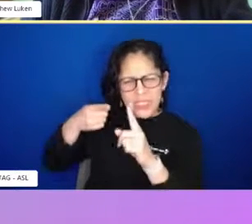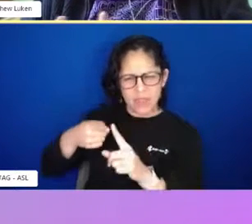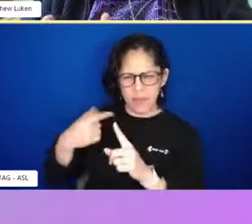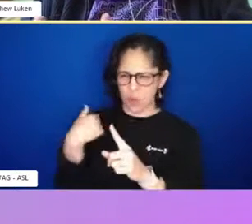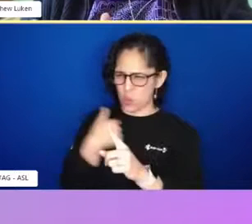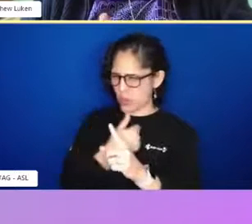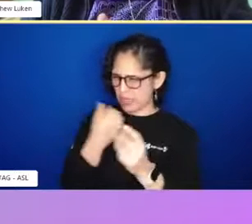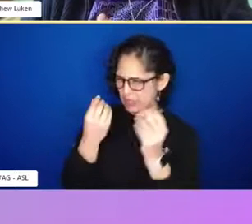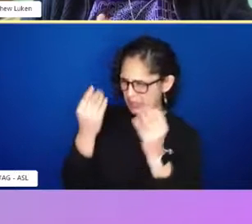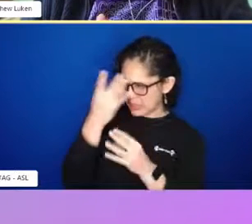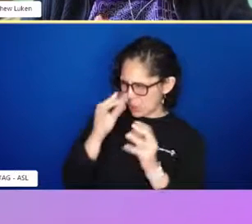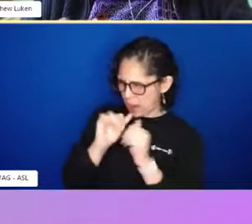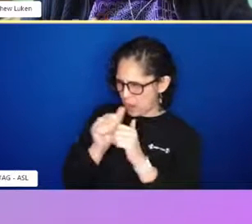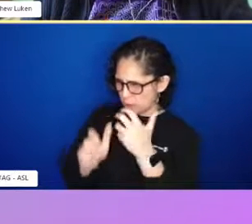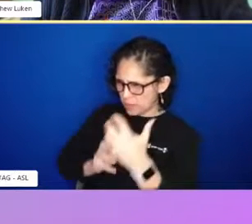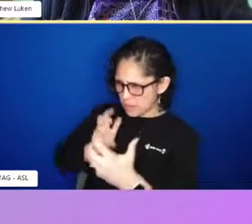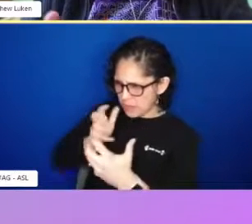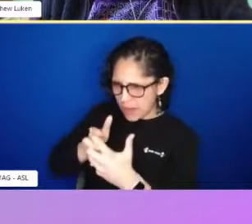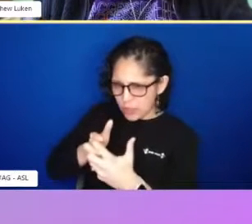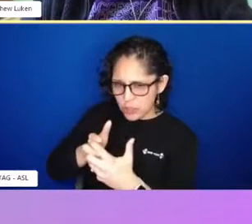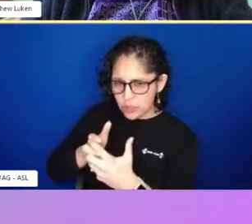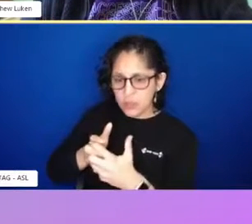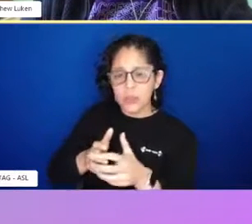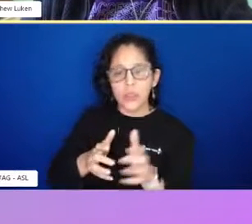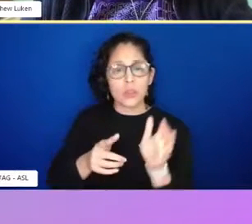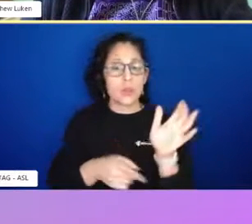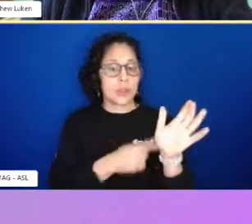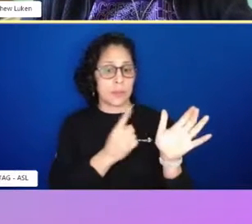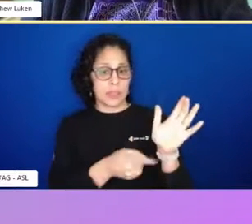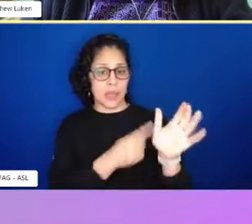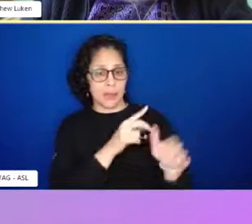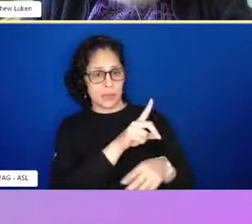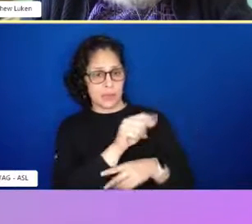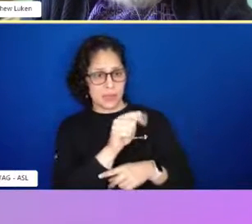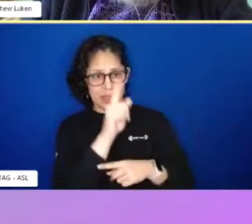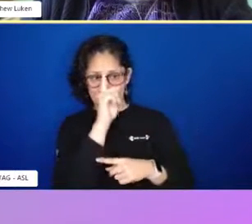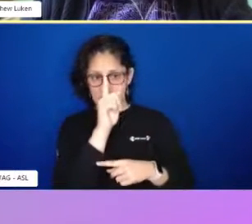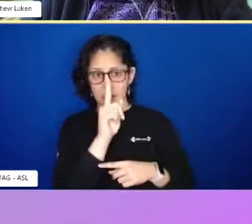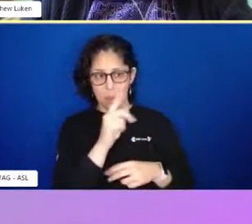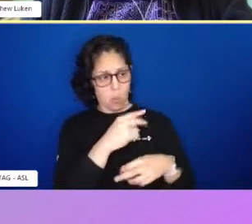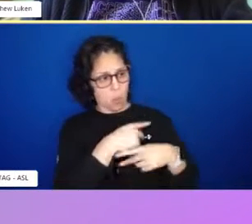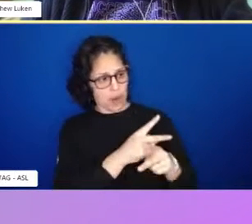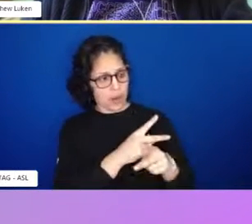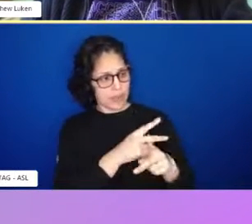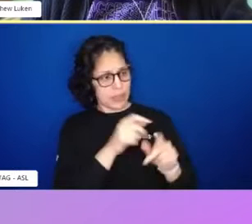process which the needs of people are with disabilities specifically considered. Accessibility sometimes refers